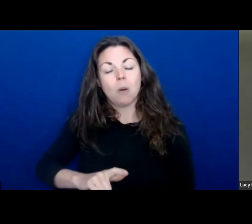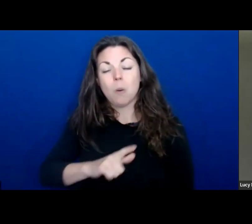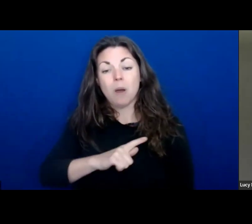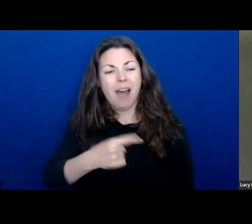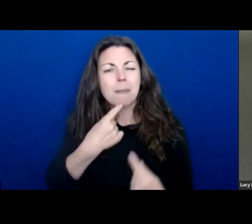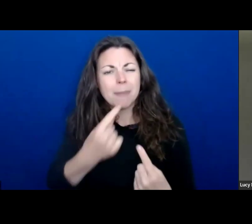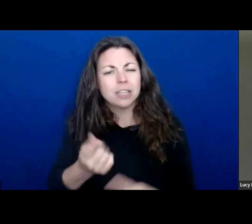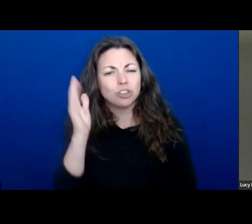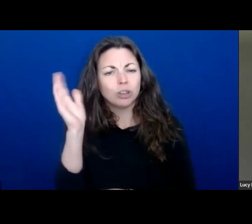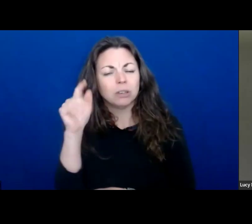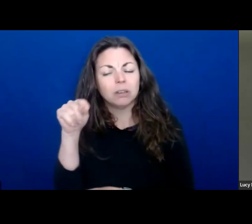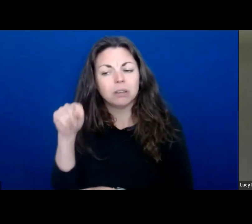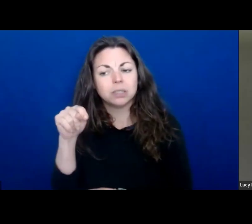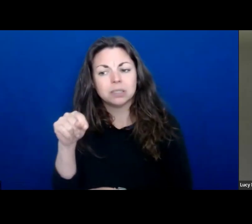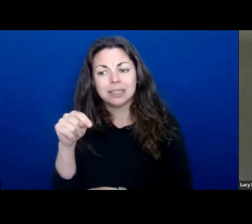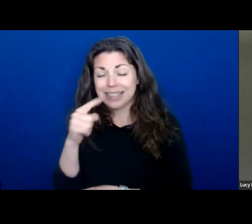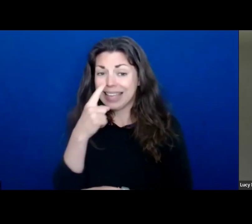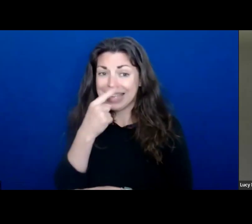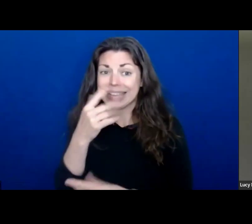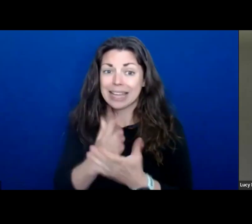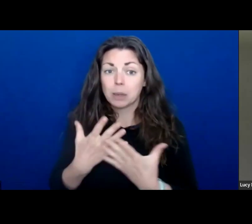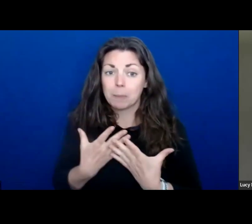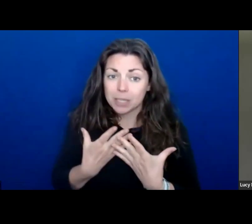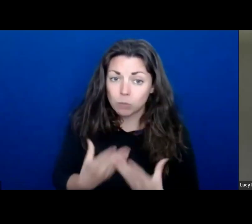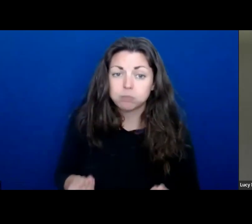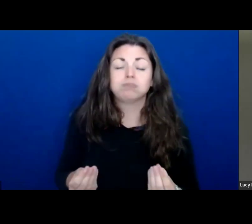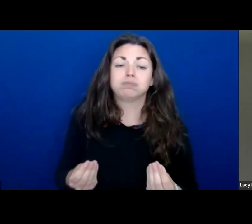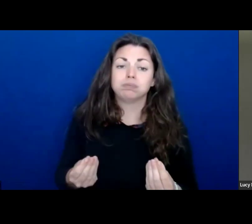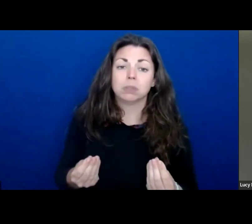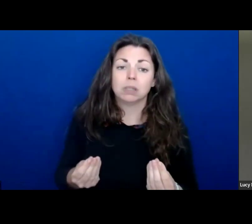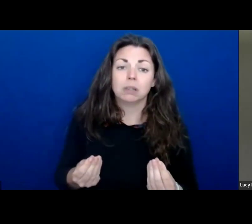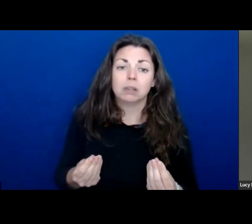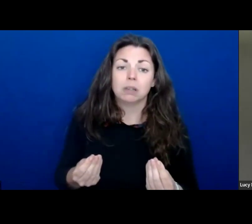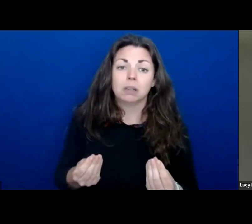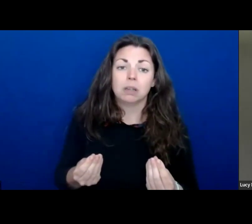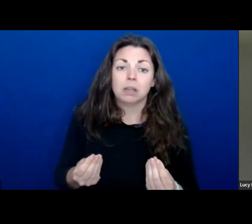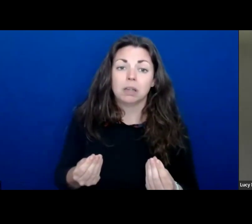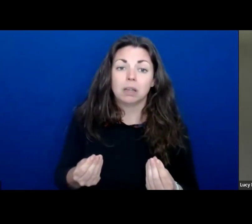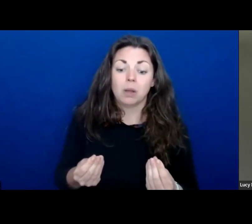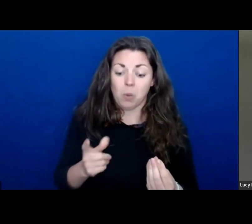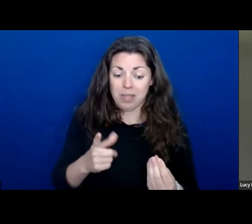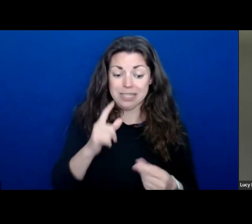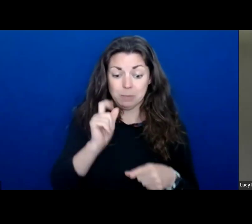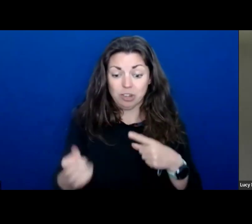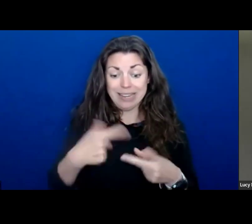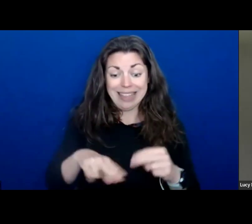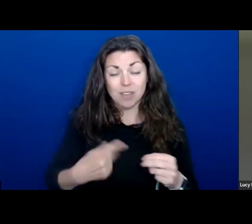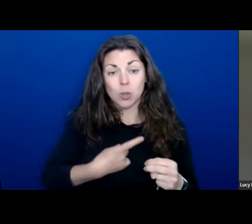you, you... It can be draining, particularly as well when you're managing a disability on top of that.